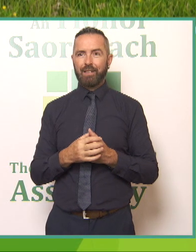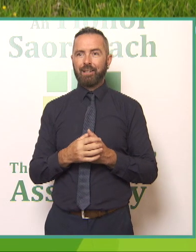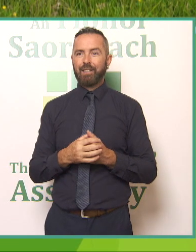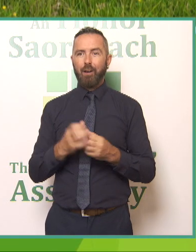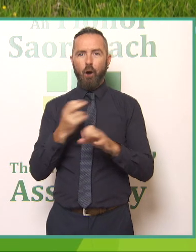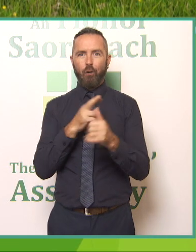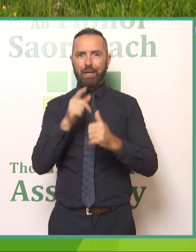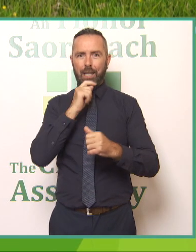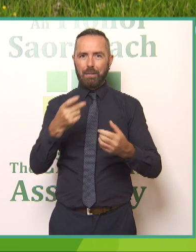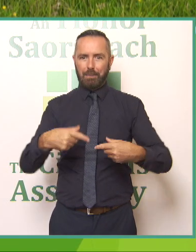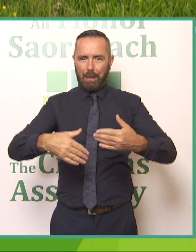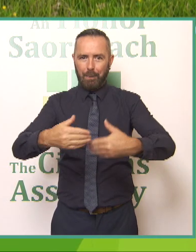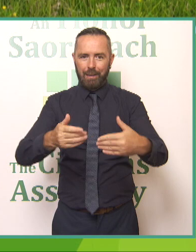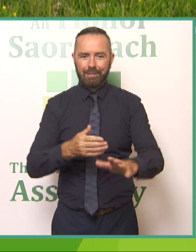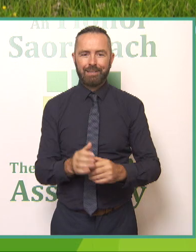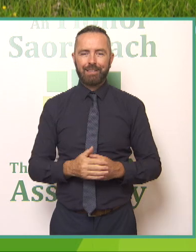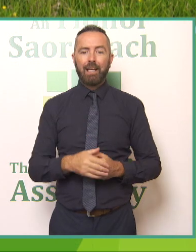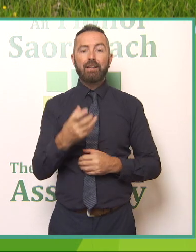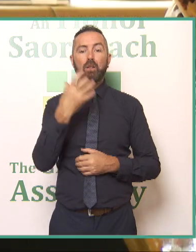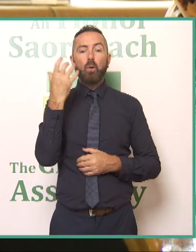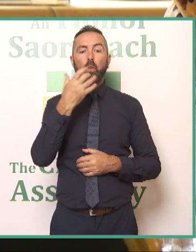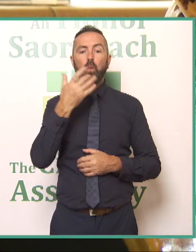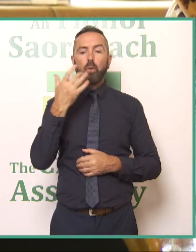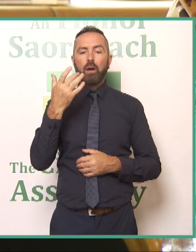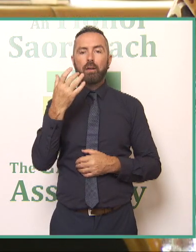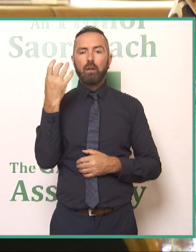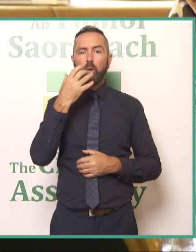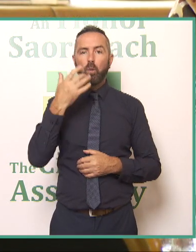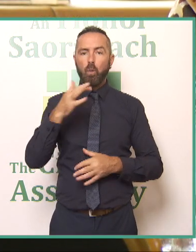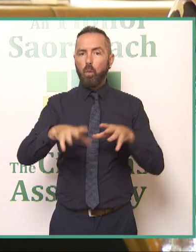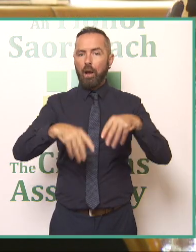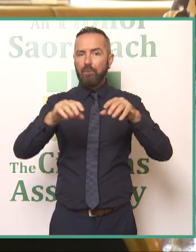um there's a way for our bank we said as well um and then also allow import